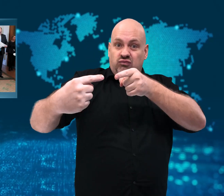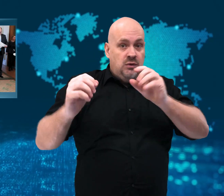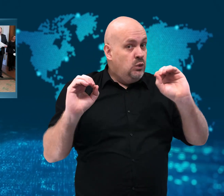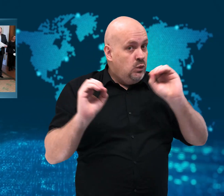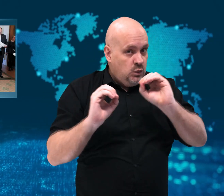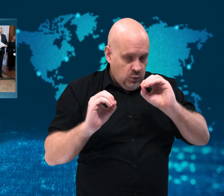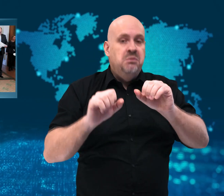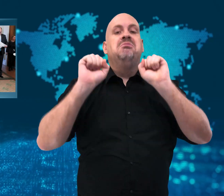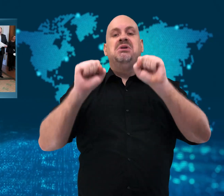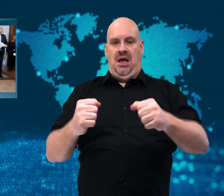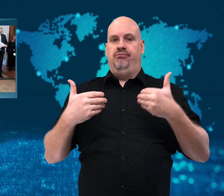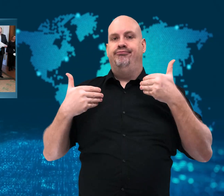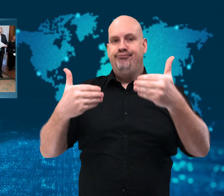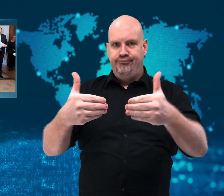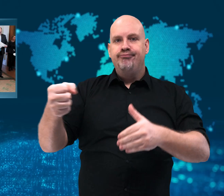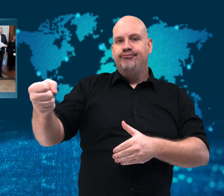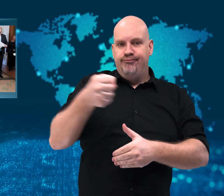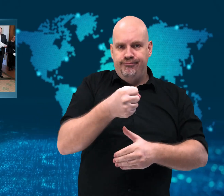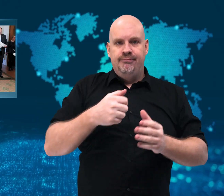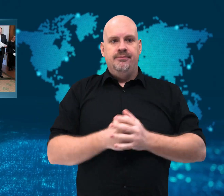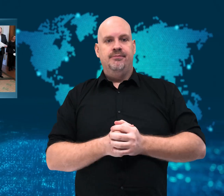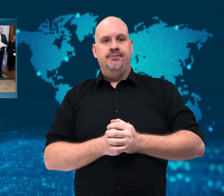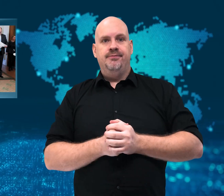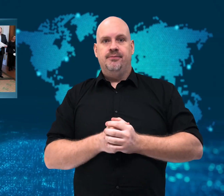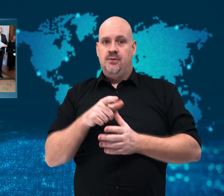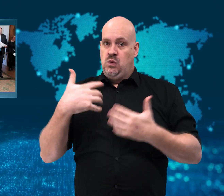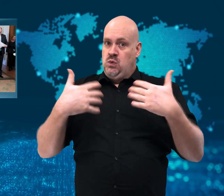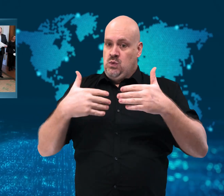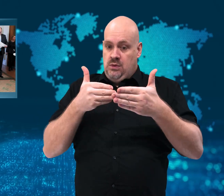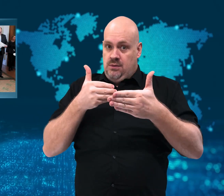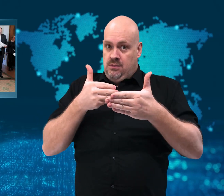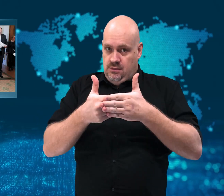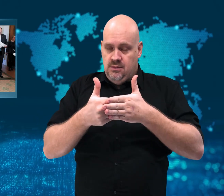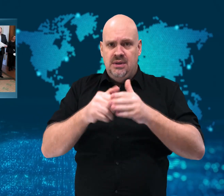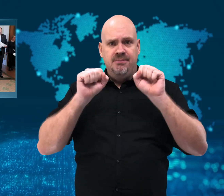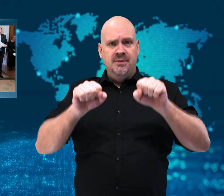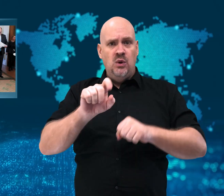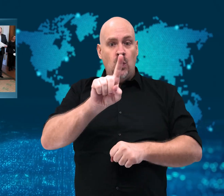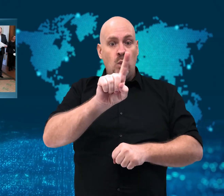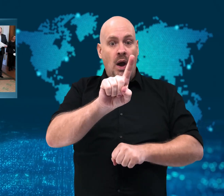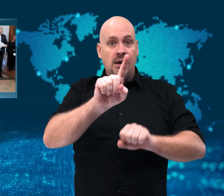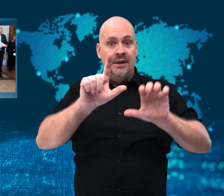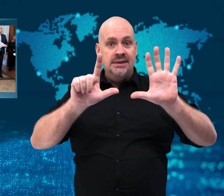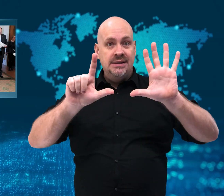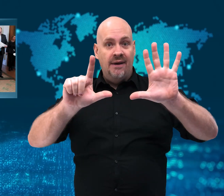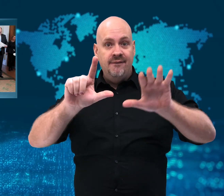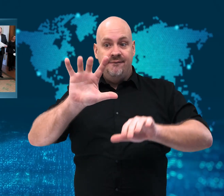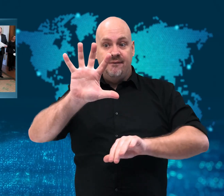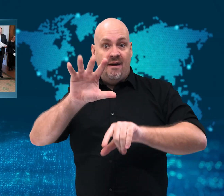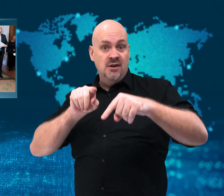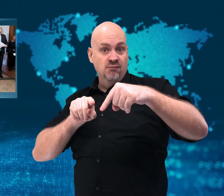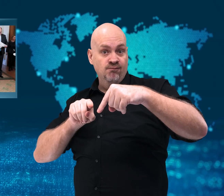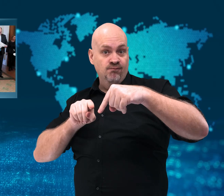since a minimum of 175 lawmakers could not oppose Andersson.